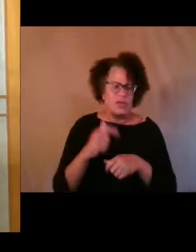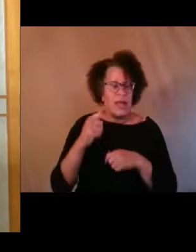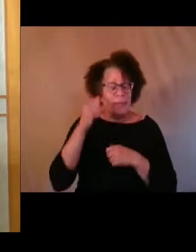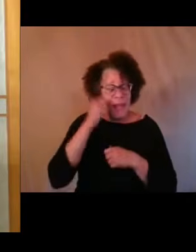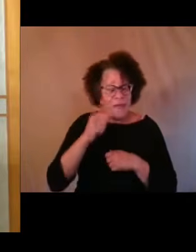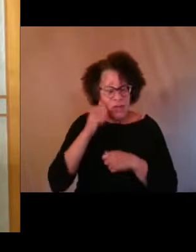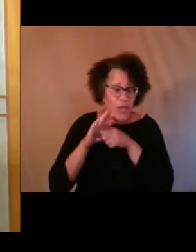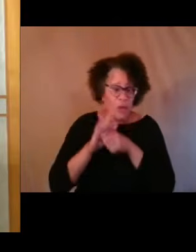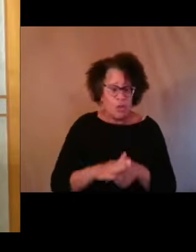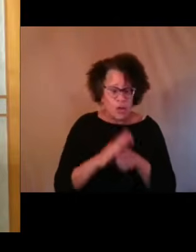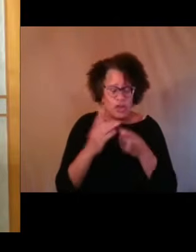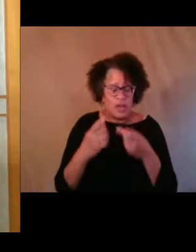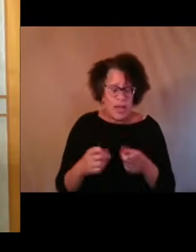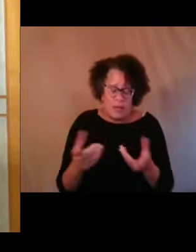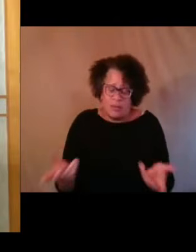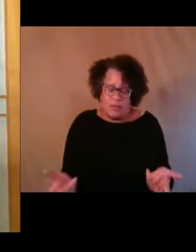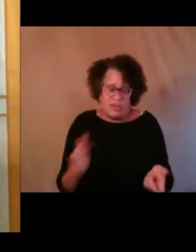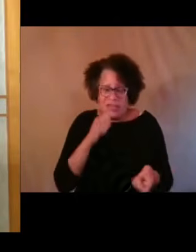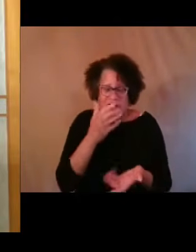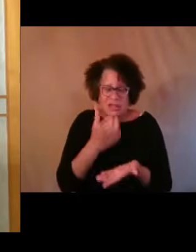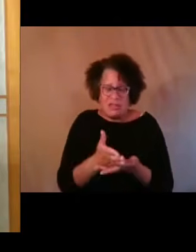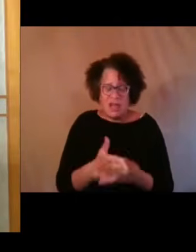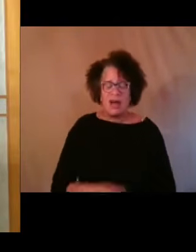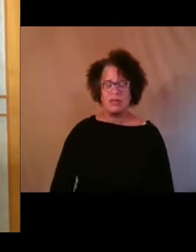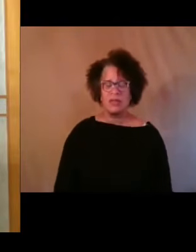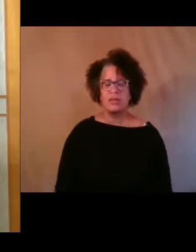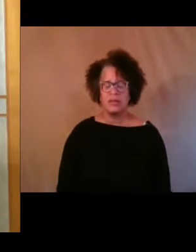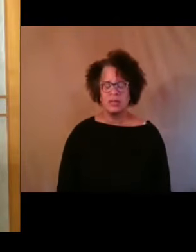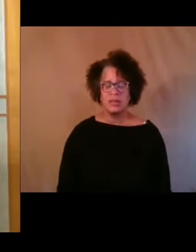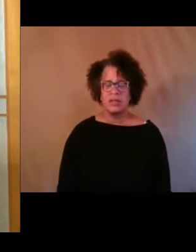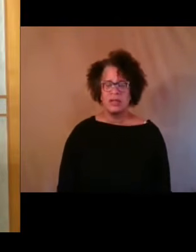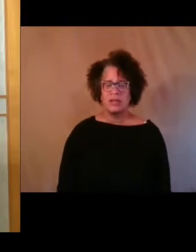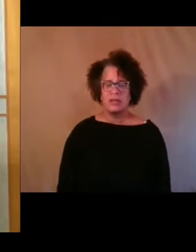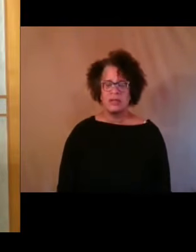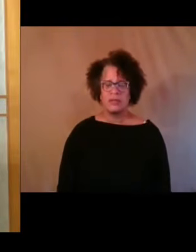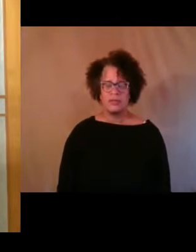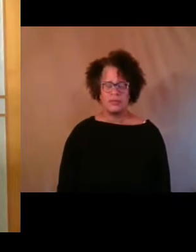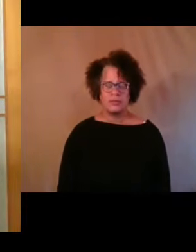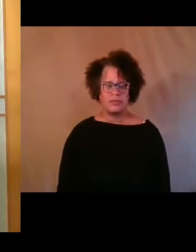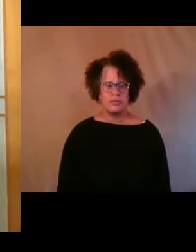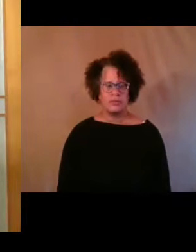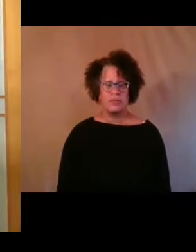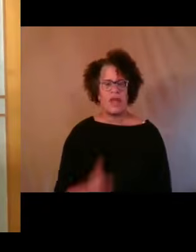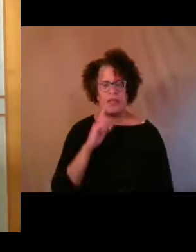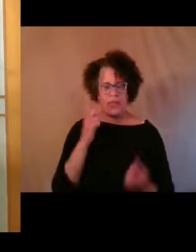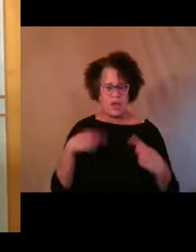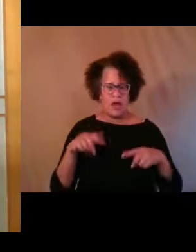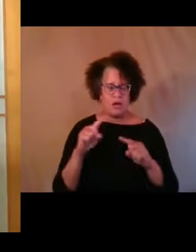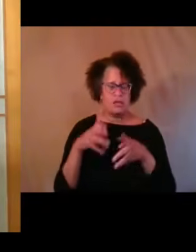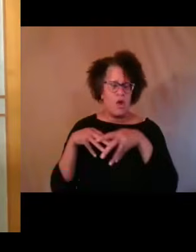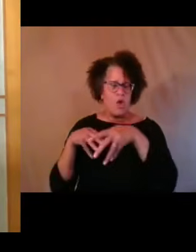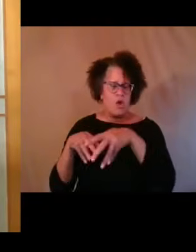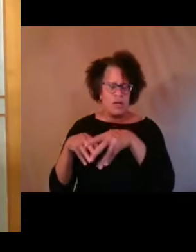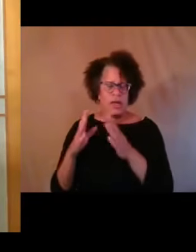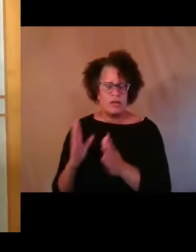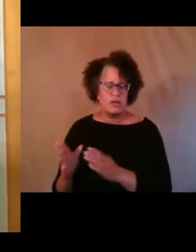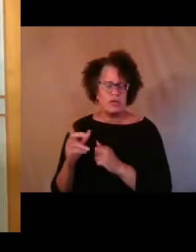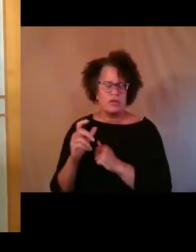And I think that us as organizers, we need to understand that we're not here to solve every single issue.